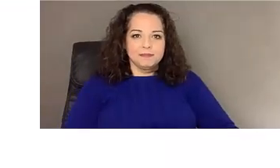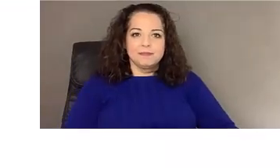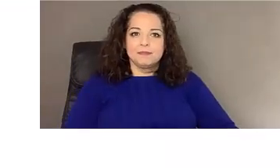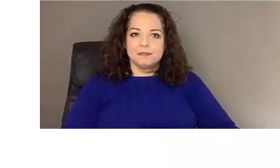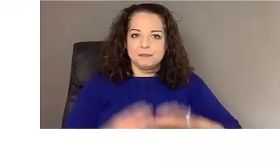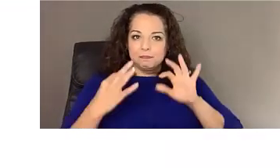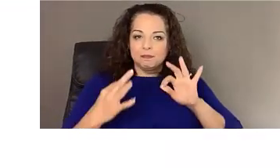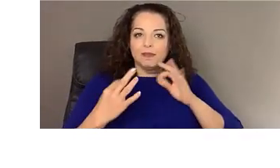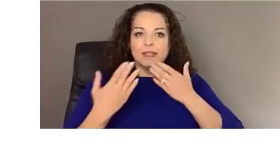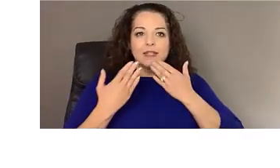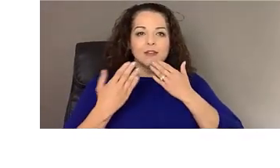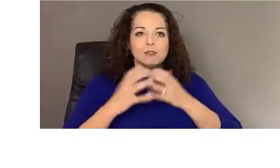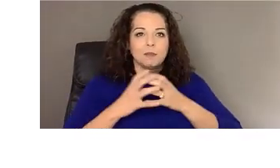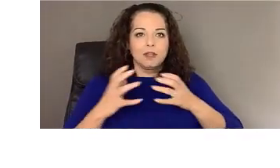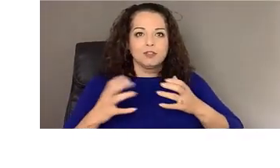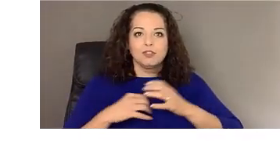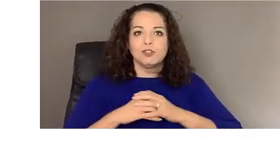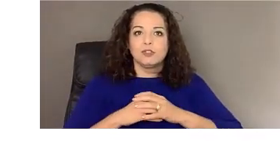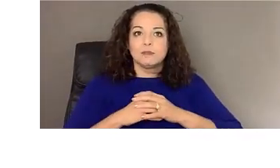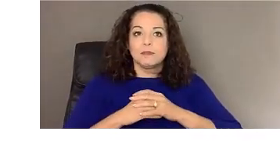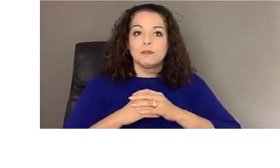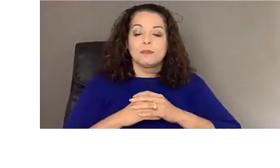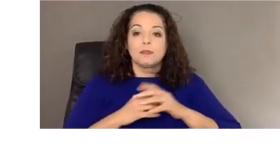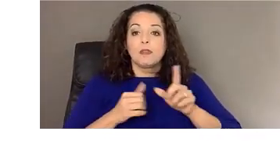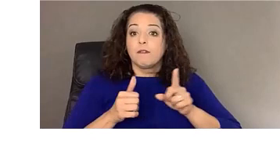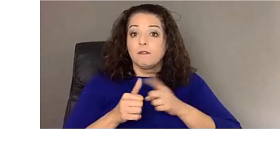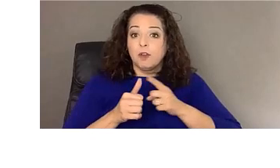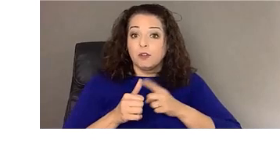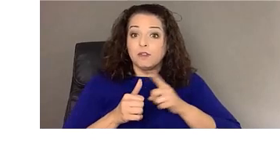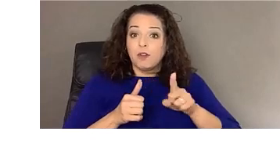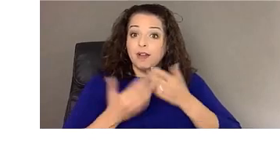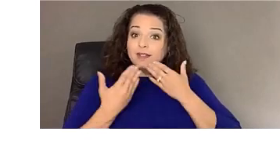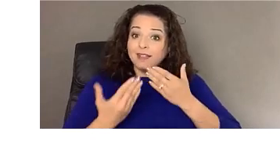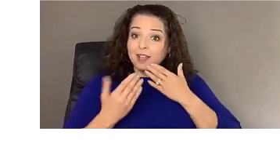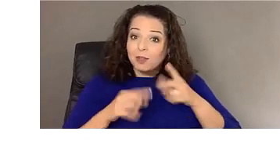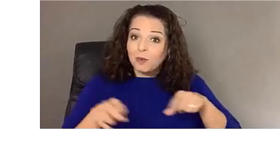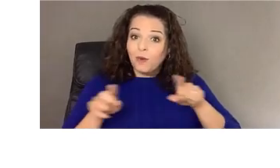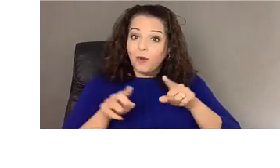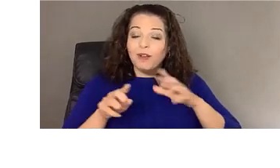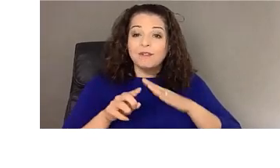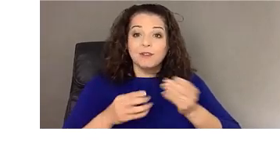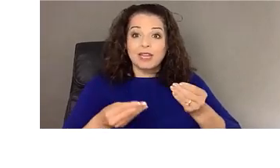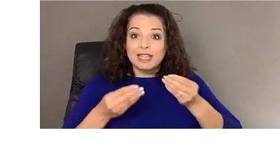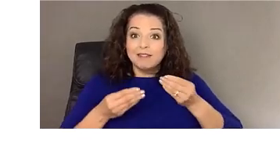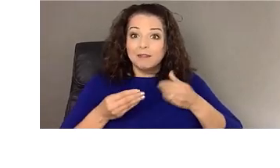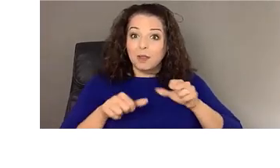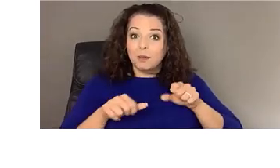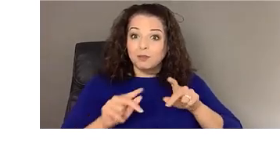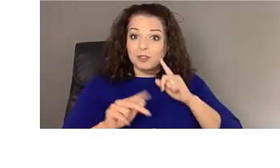So first of all, I would like to thank you all for giving me the opportunity to present at this conference.